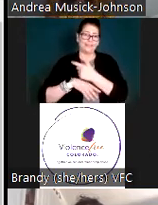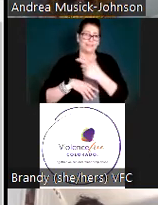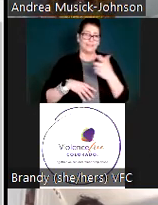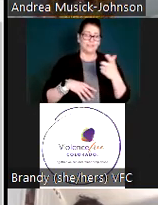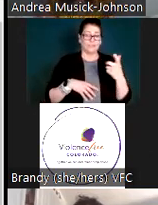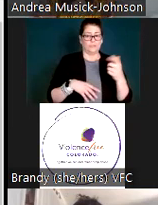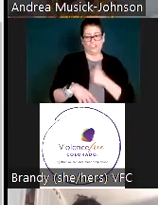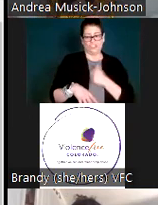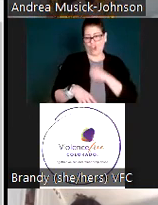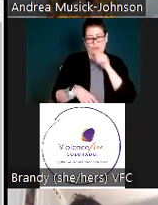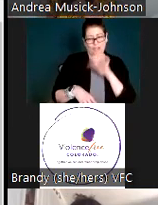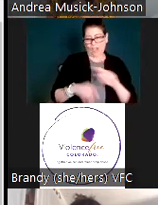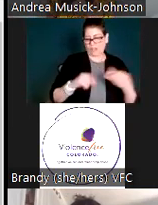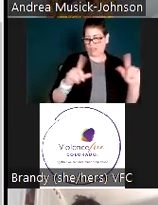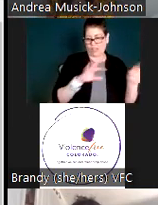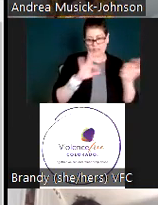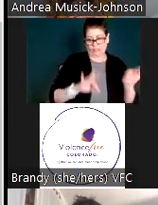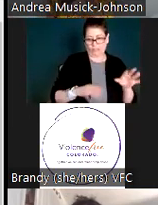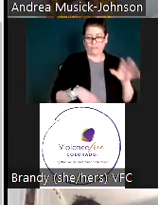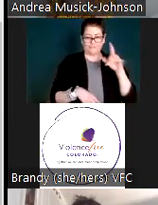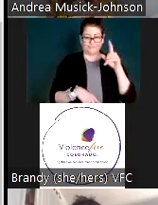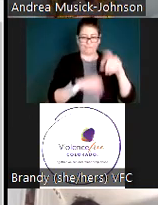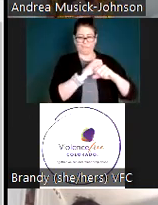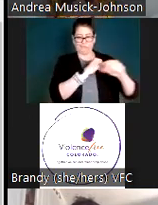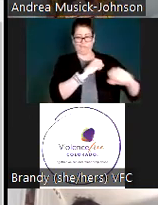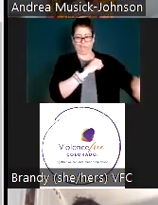So I'll just explain what they what's underneath these tabs or what's in these tabs.